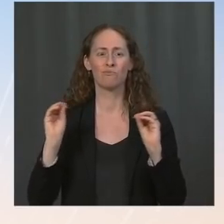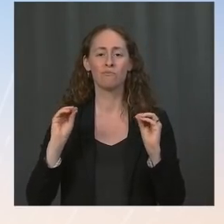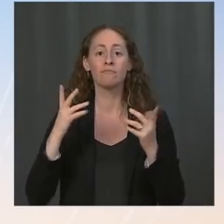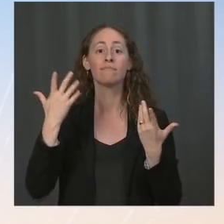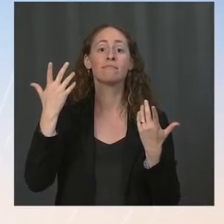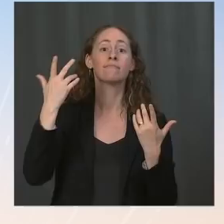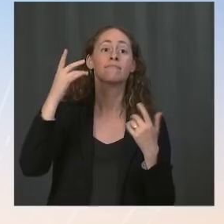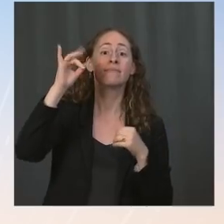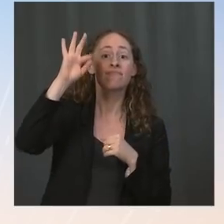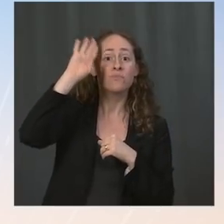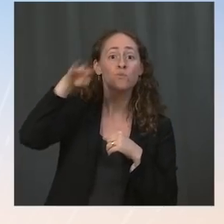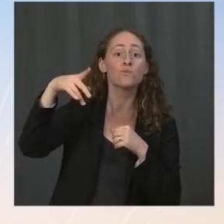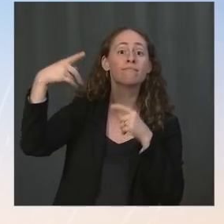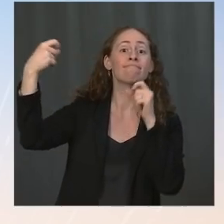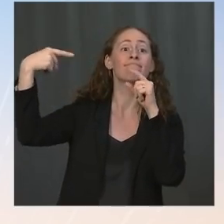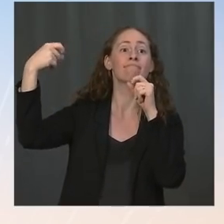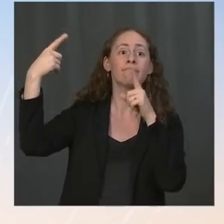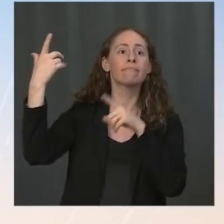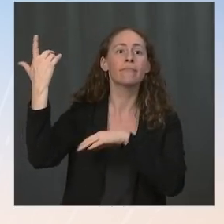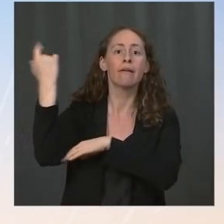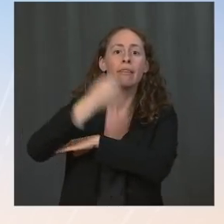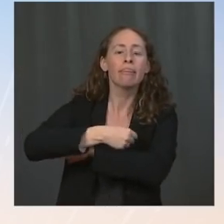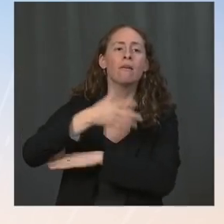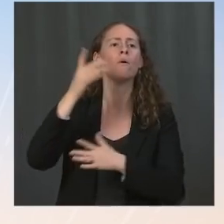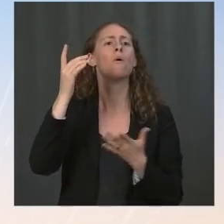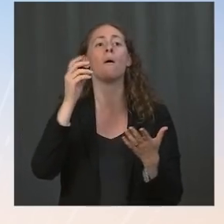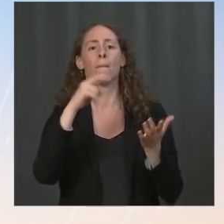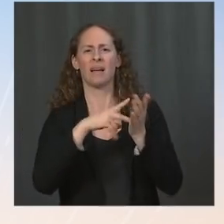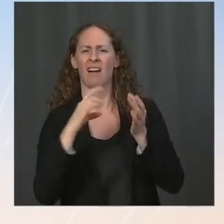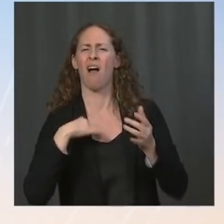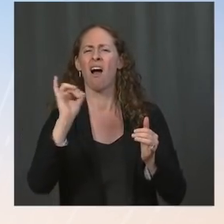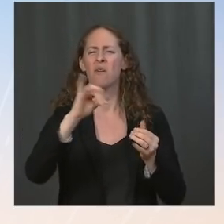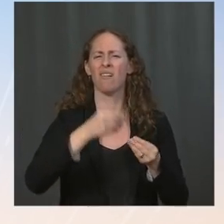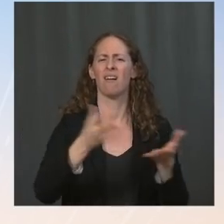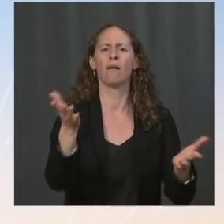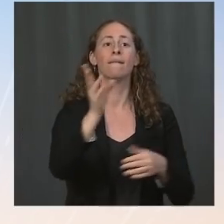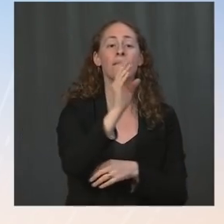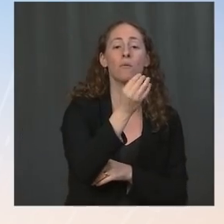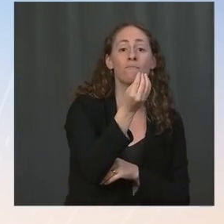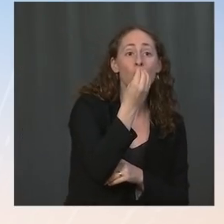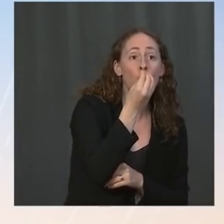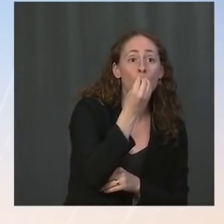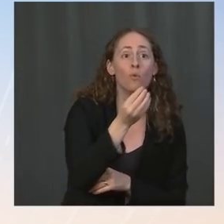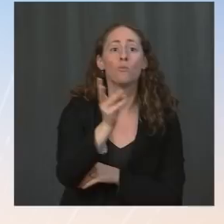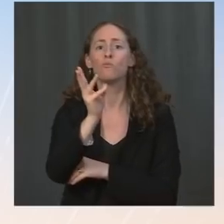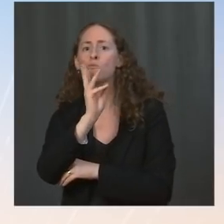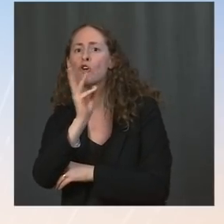and shelter to those in need. In parts of Louisiana, including New Orleans, energy companies have reported catastrophic damage